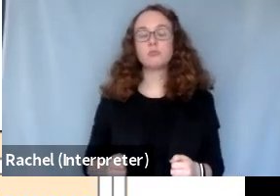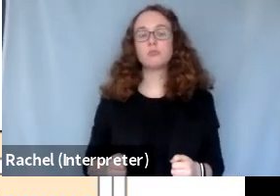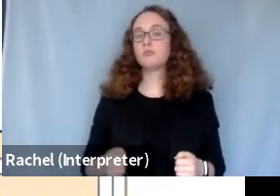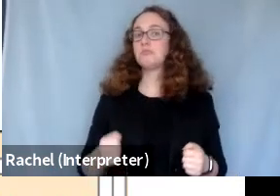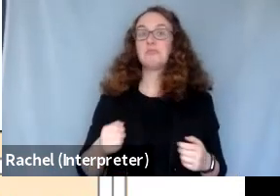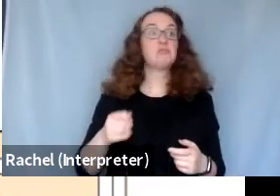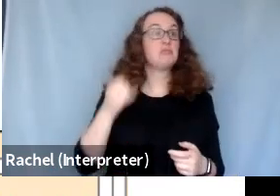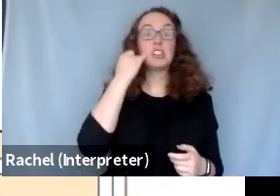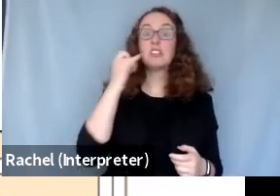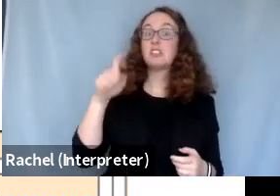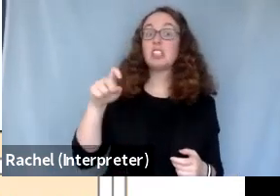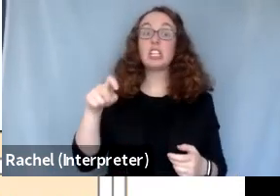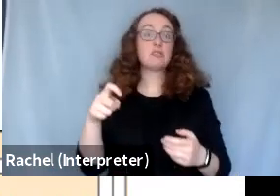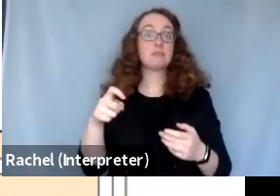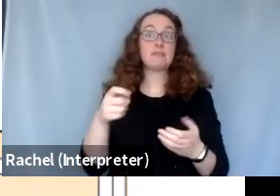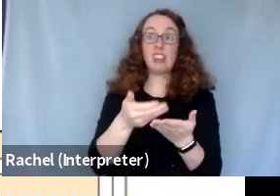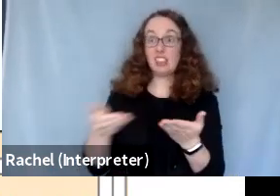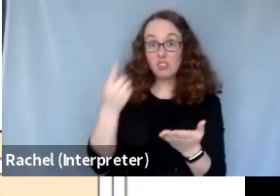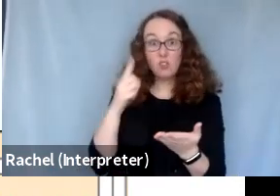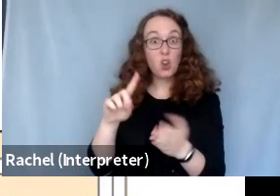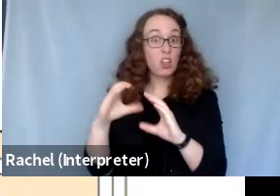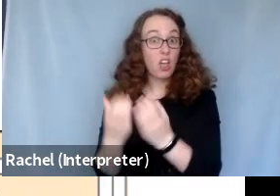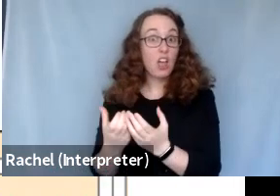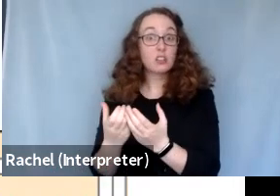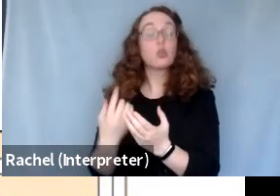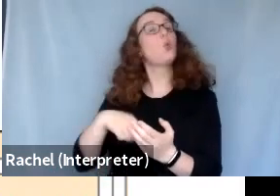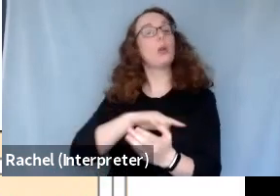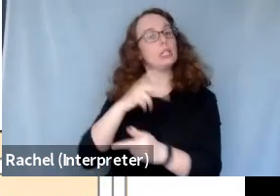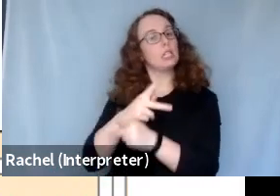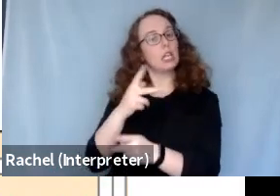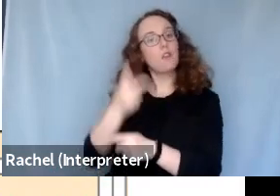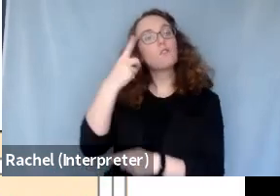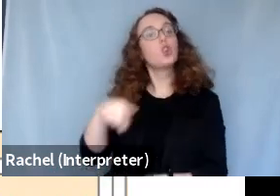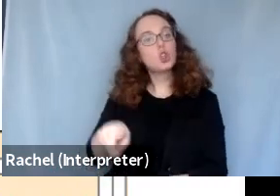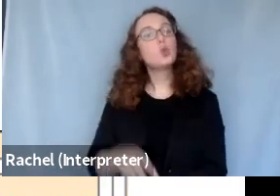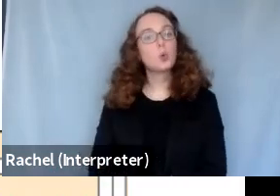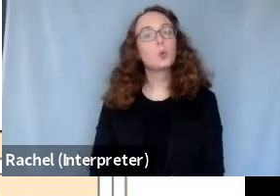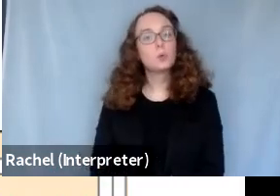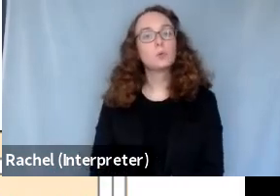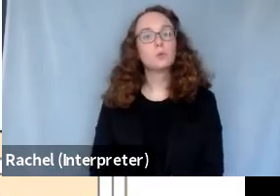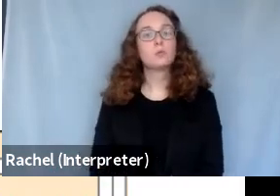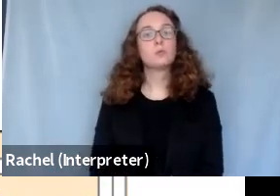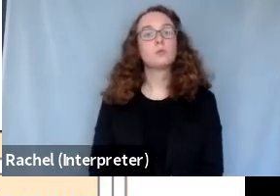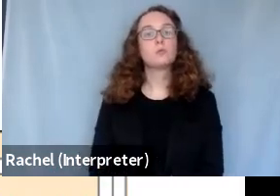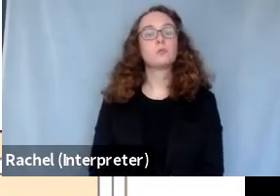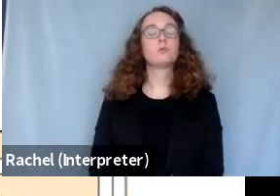have a successful semester, we'll certainly take care of it for you. So, there will be plenty of information on how